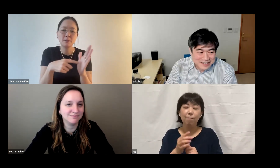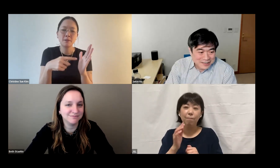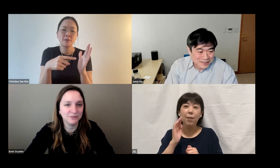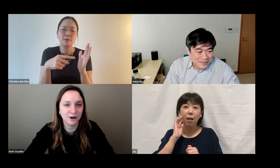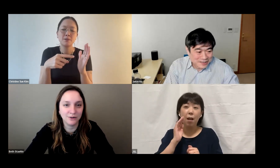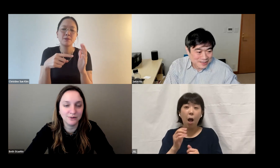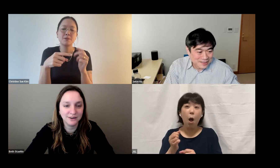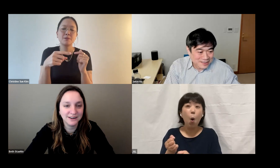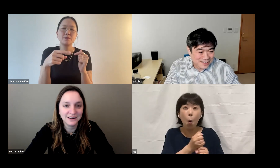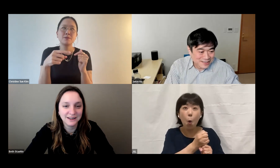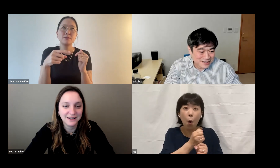Um, no.